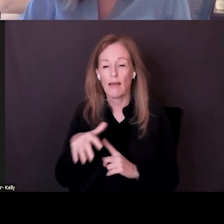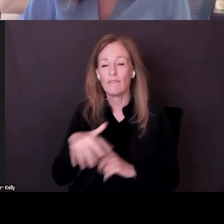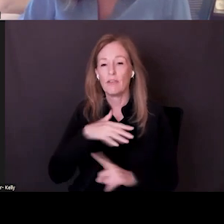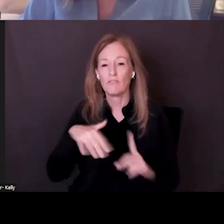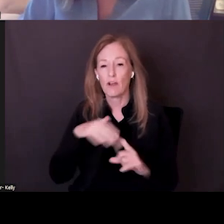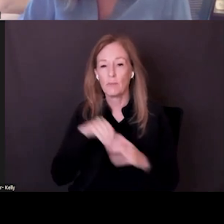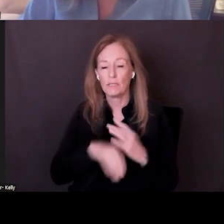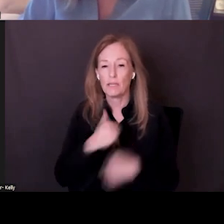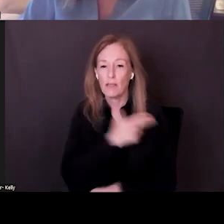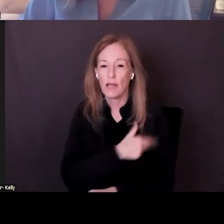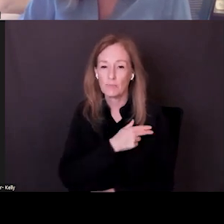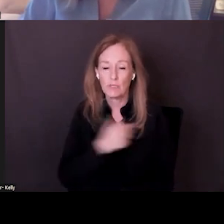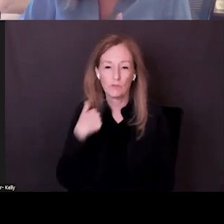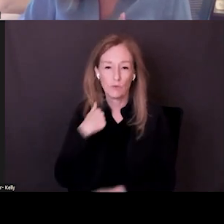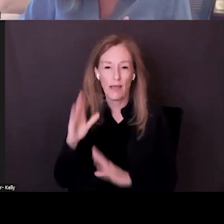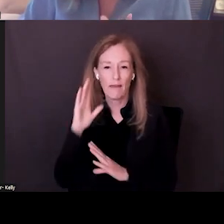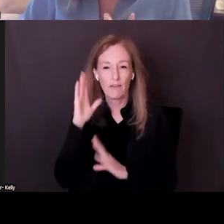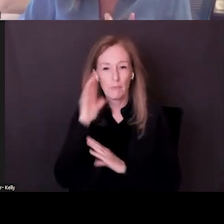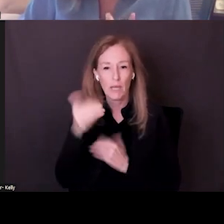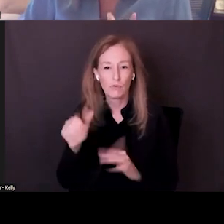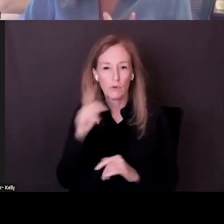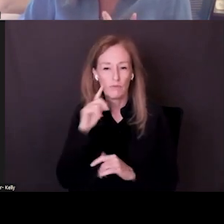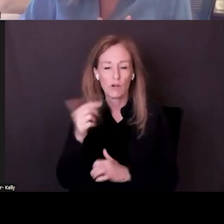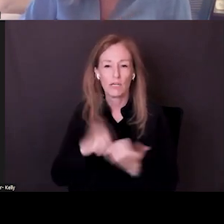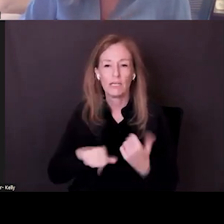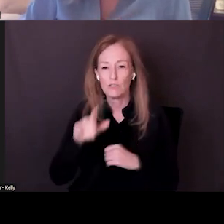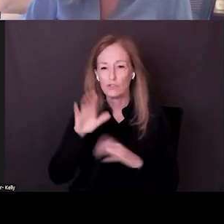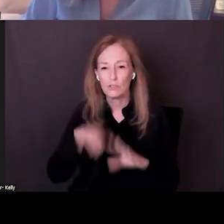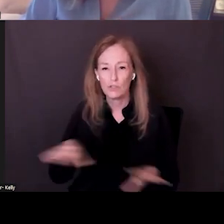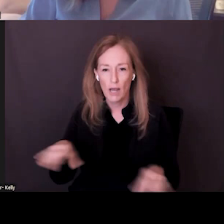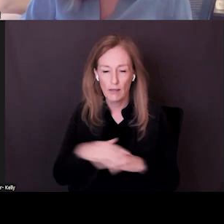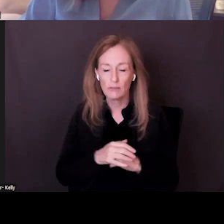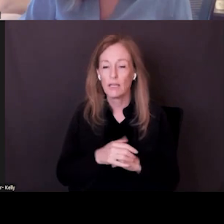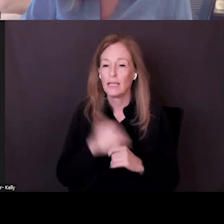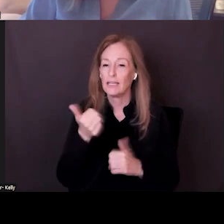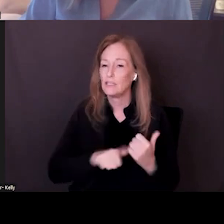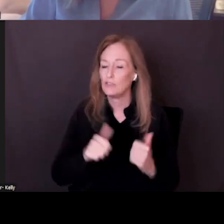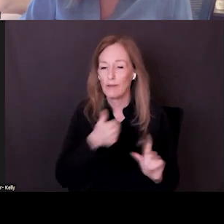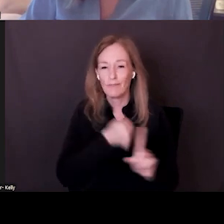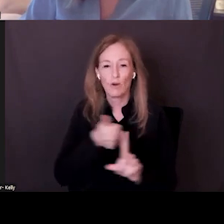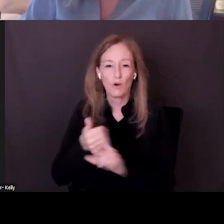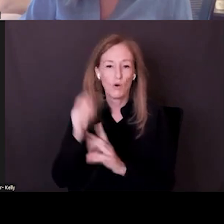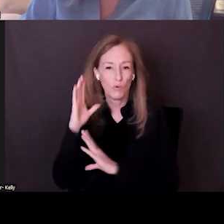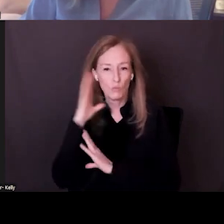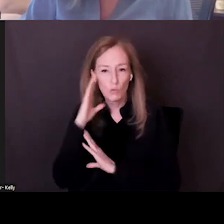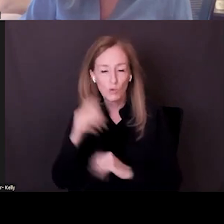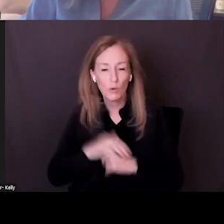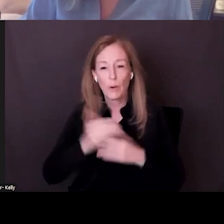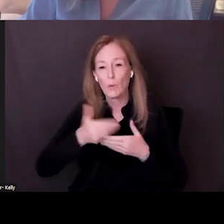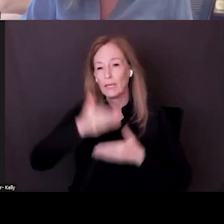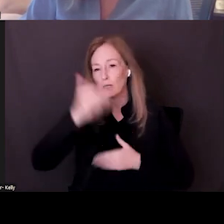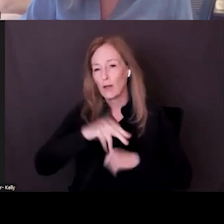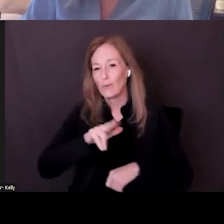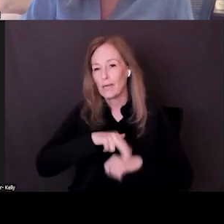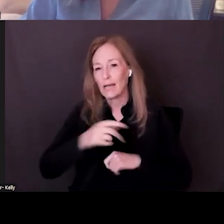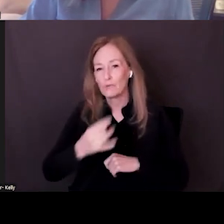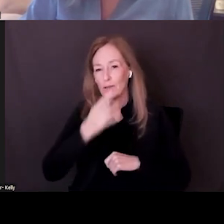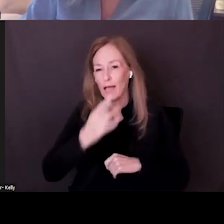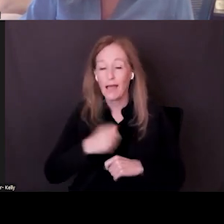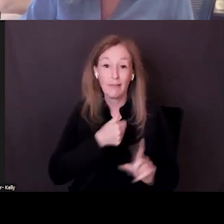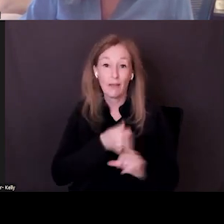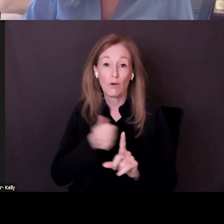A BEDROOM FOR EVERY CHILD. THEY HAVE THEIR OWN ROOMS AND BATHROOMS AND LIGHT AND THAT PROVIDES A